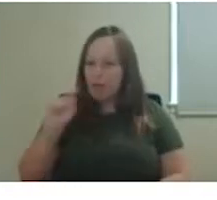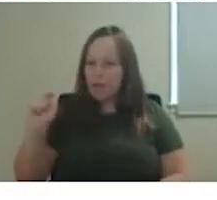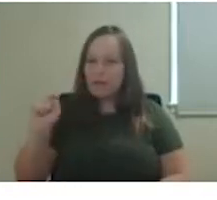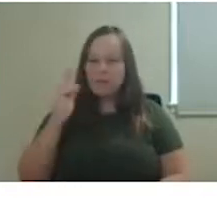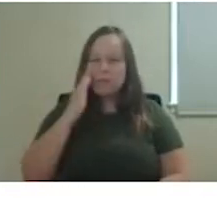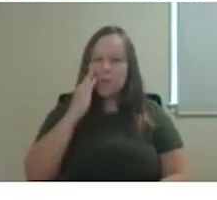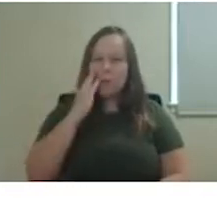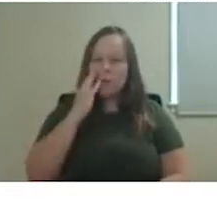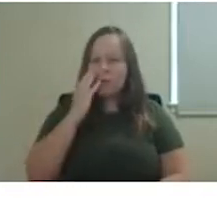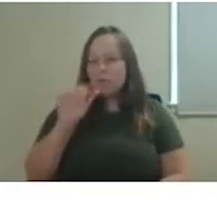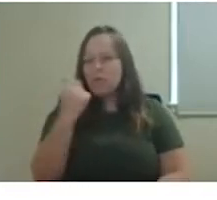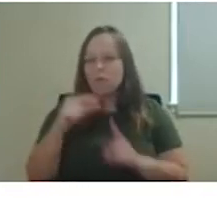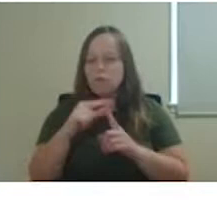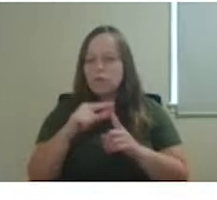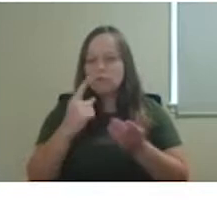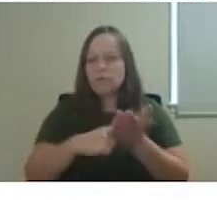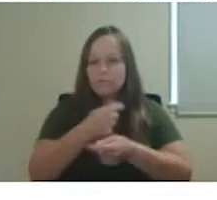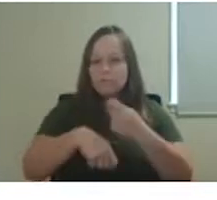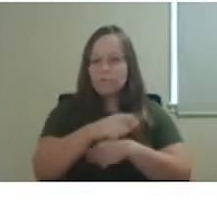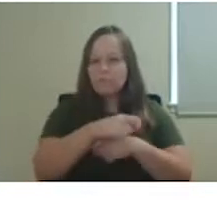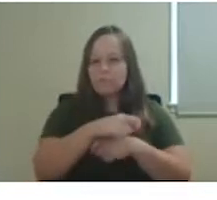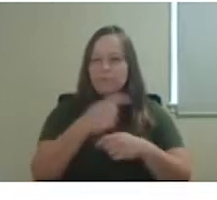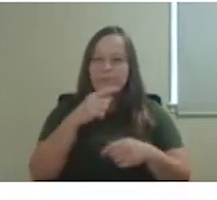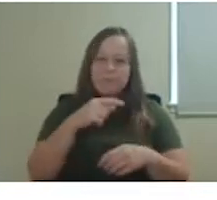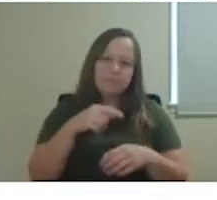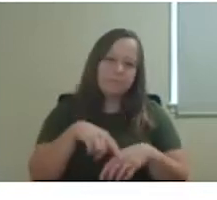hear referred to in the media and on the news as "voting by mail."